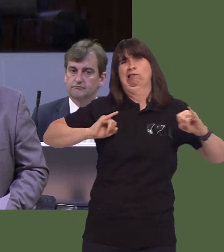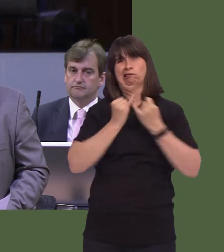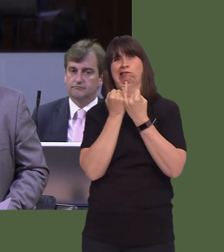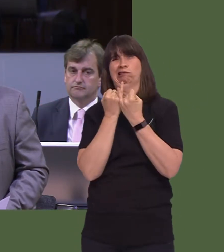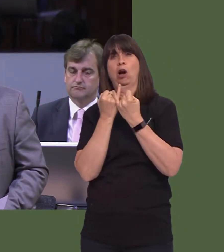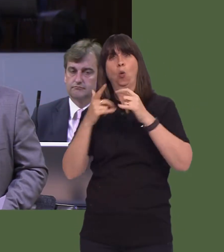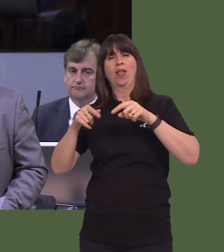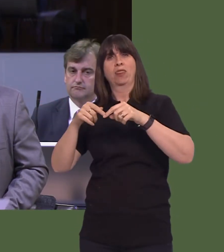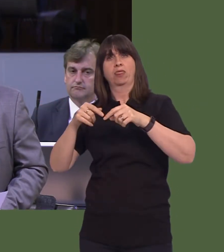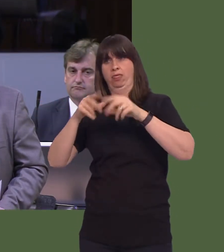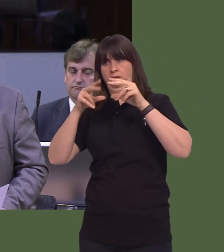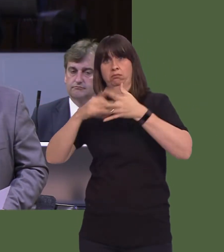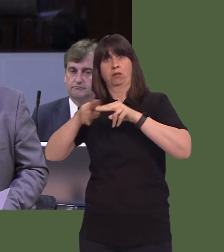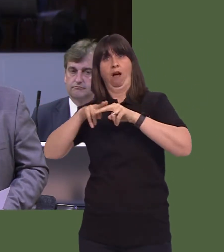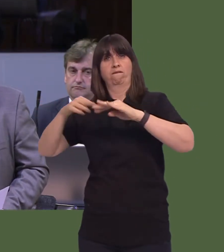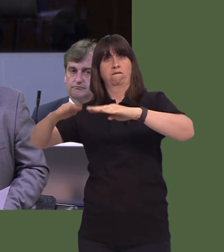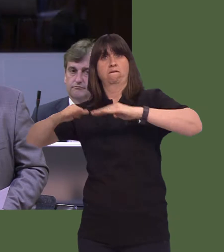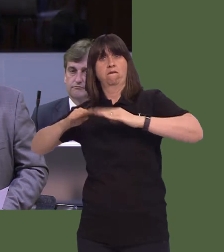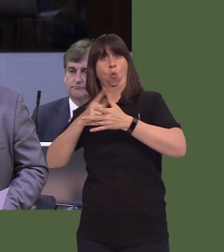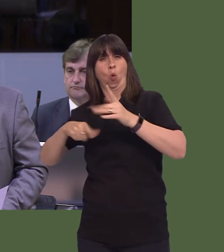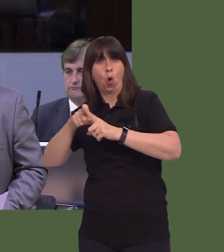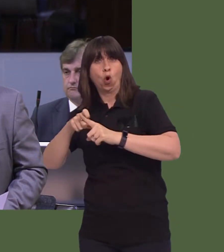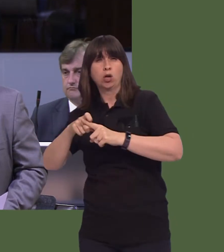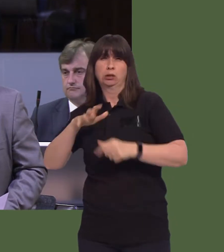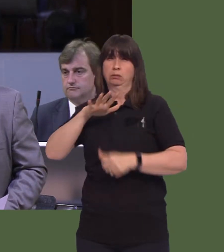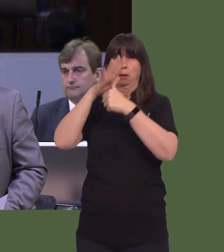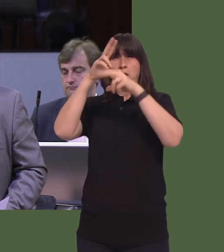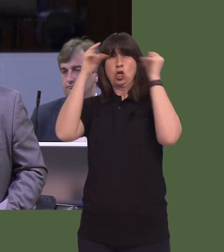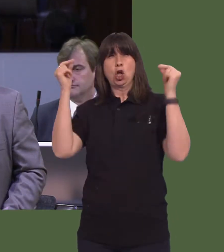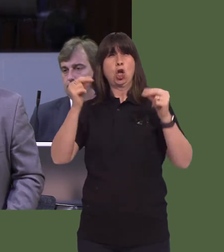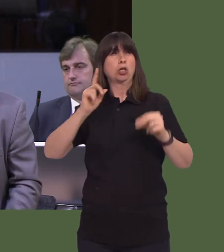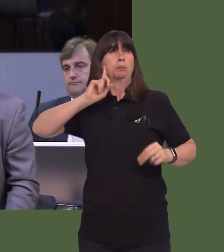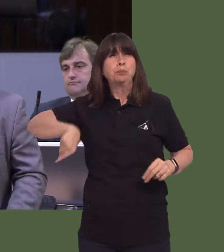clinical policy, and when senior nurse leaders were disrespected and ignored, because of